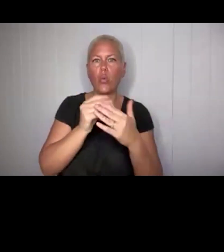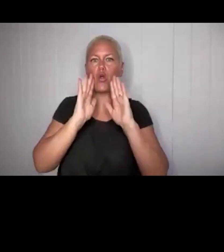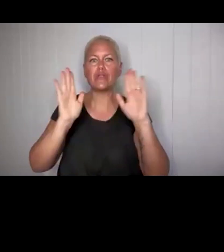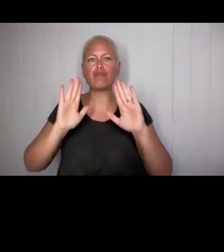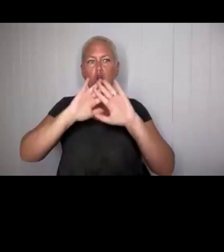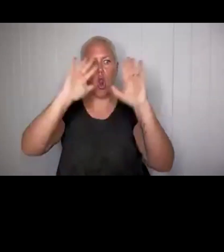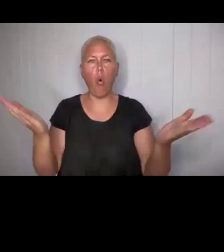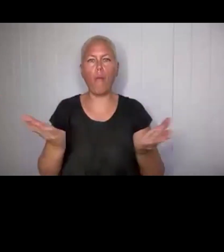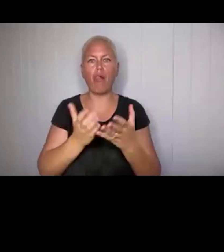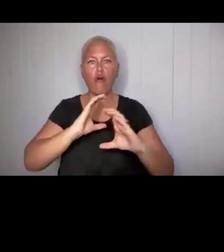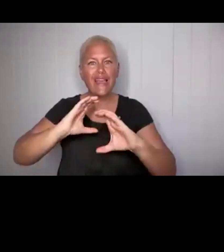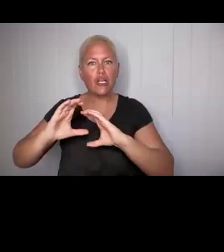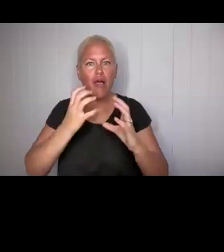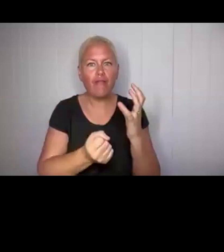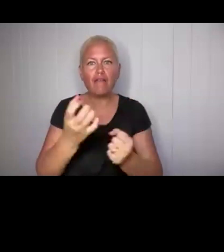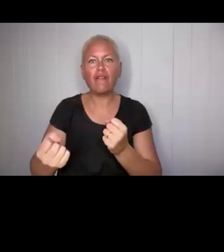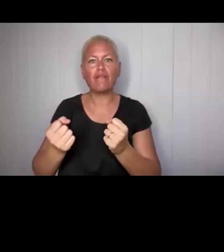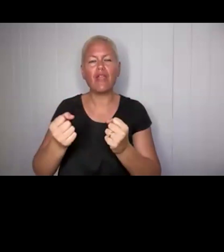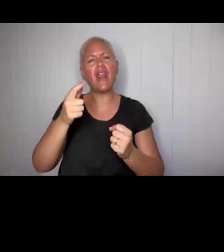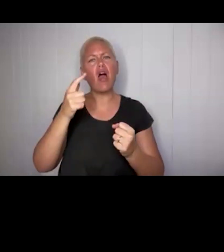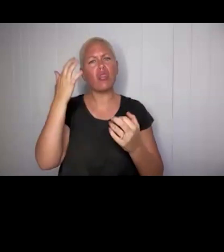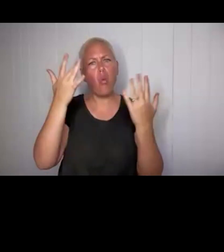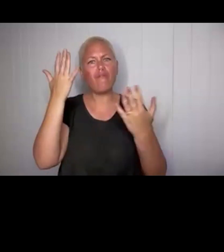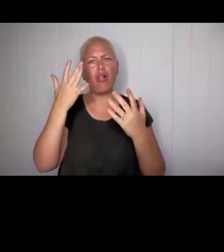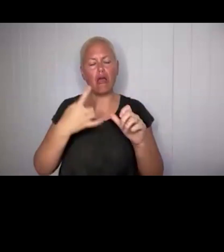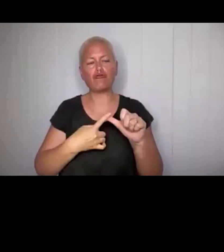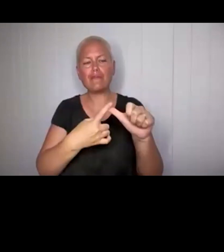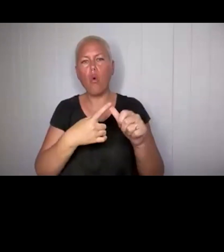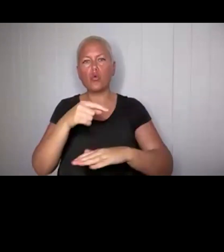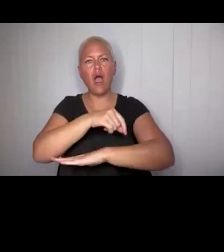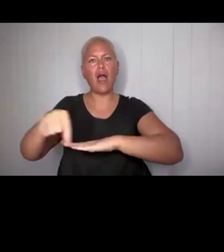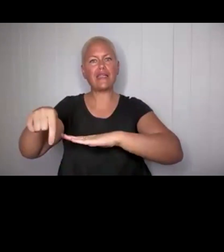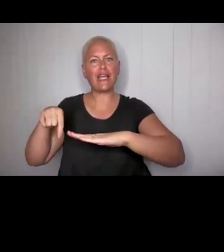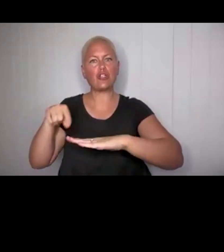conversations, that are thoughtful and respond to the architecture of the Australian Pavilion,